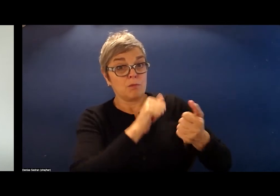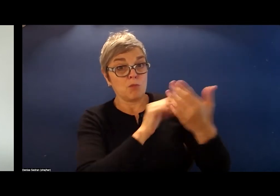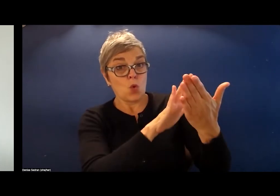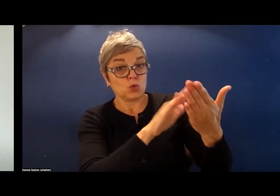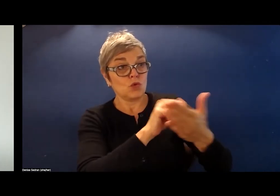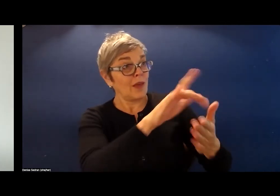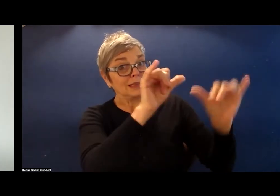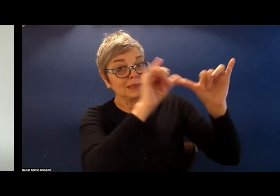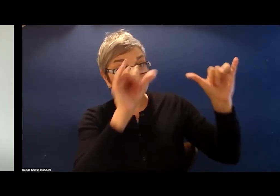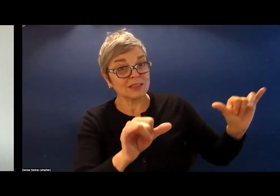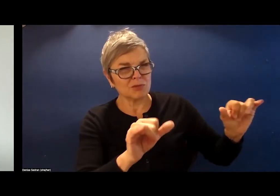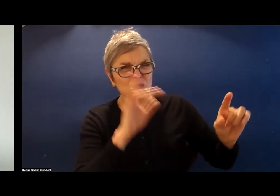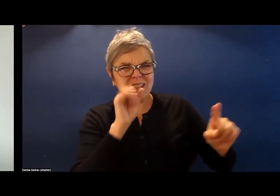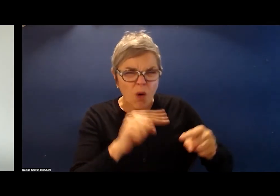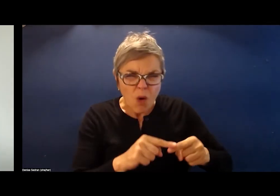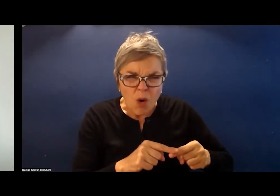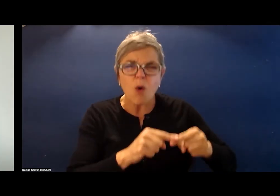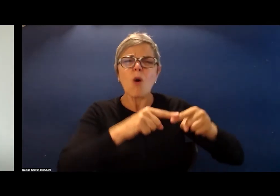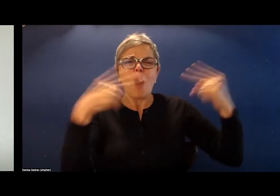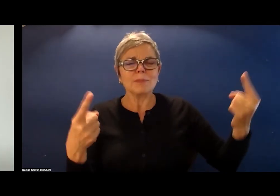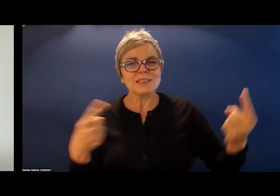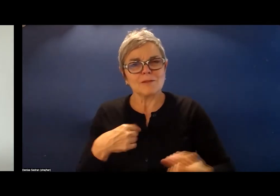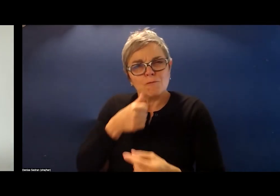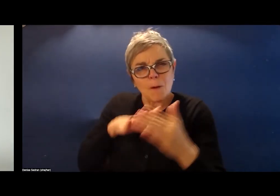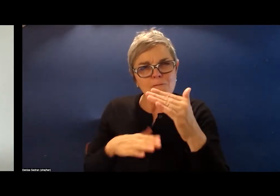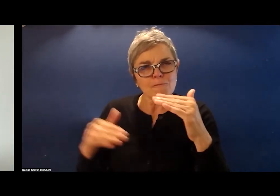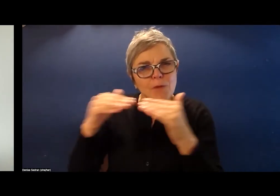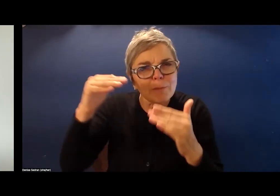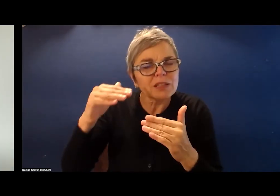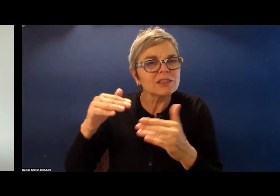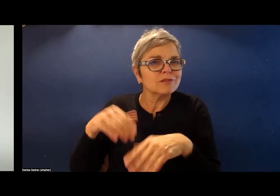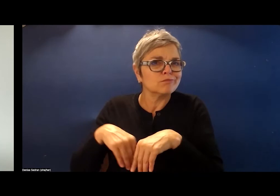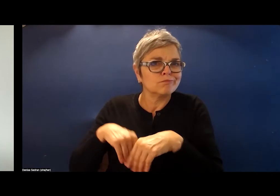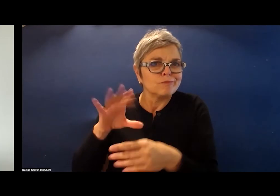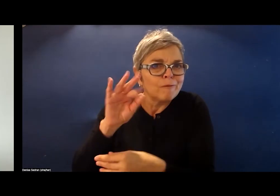Art Field School's commitments that we had been building together over the course of the 12 weeks,